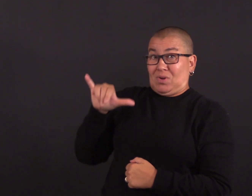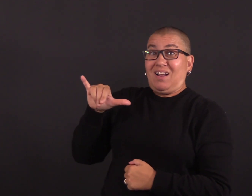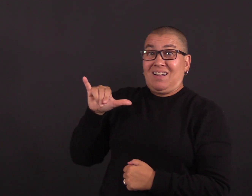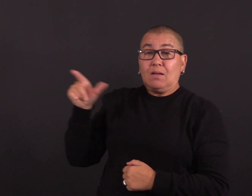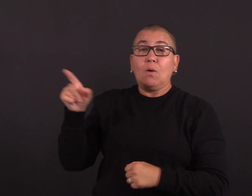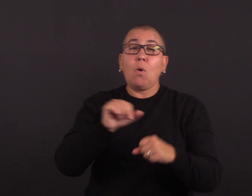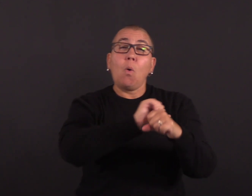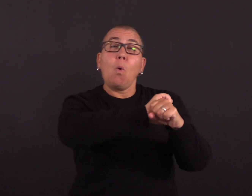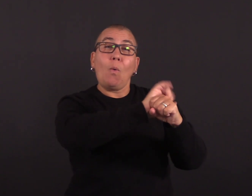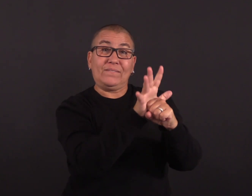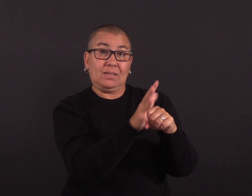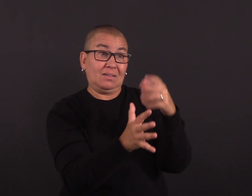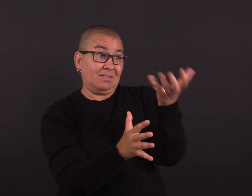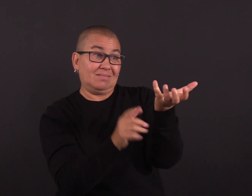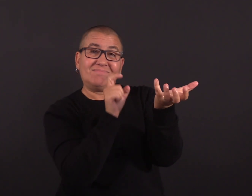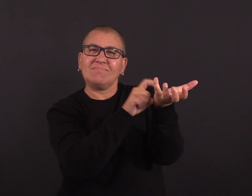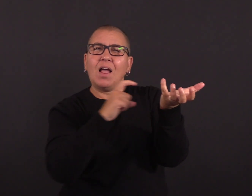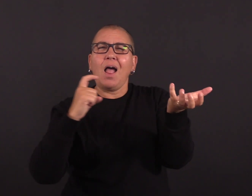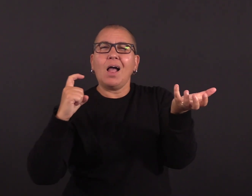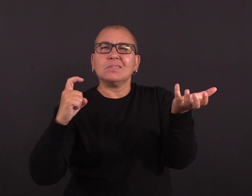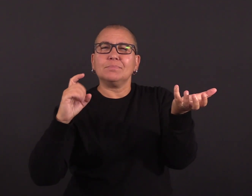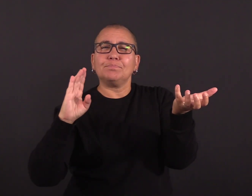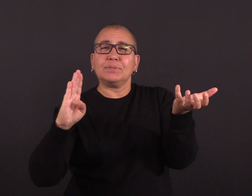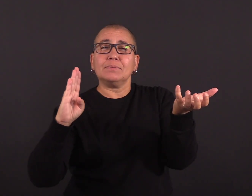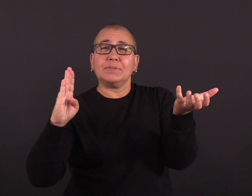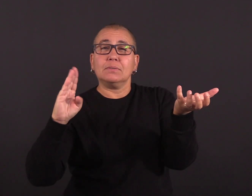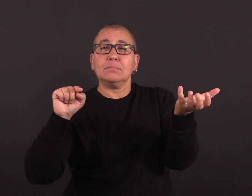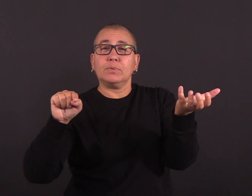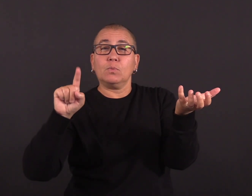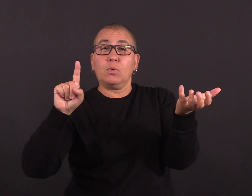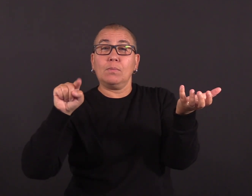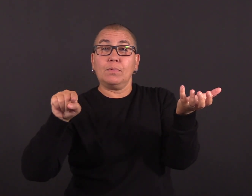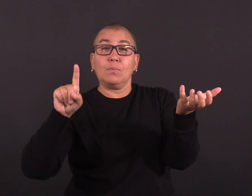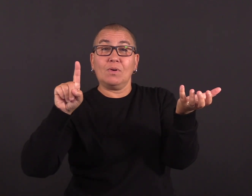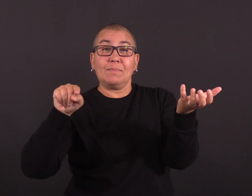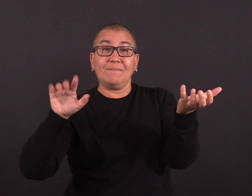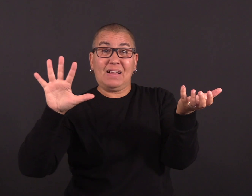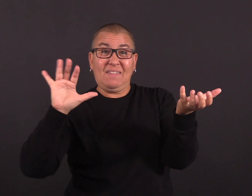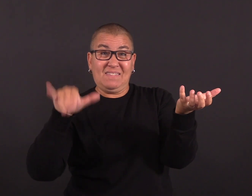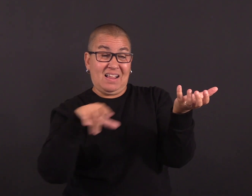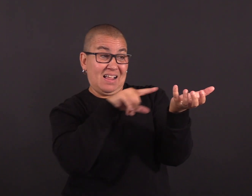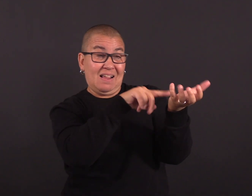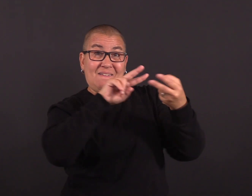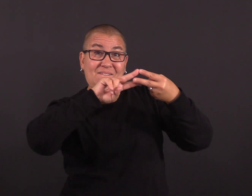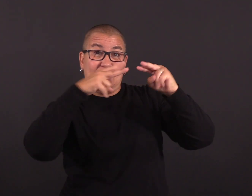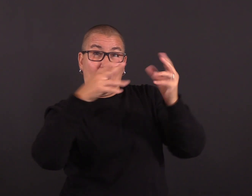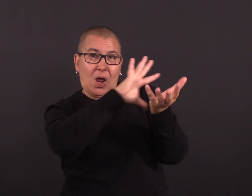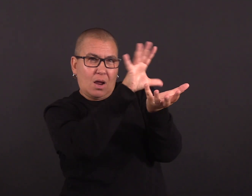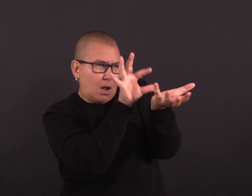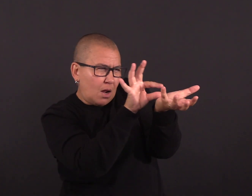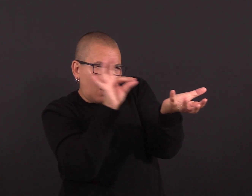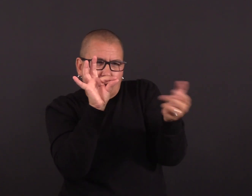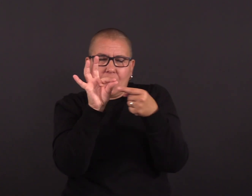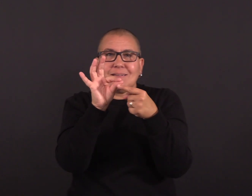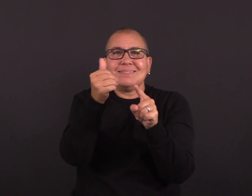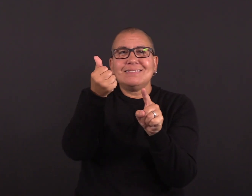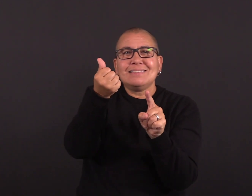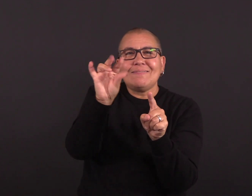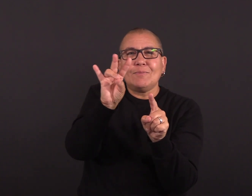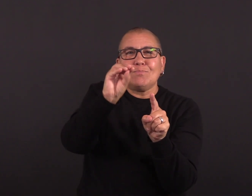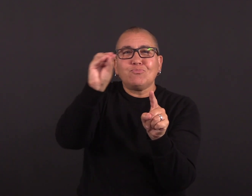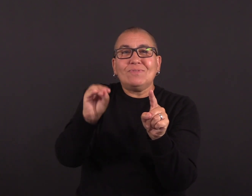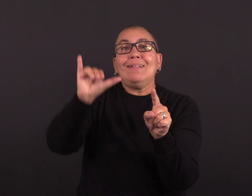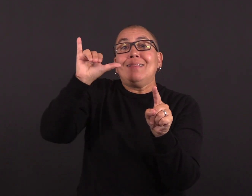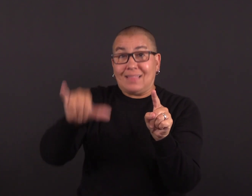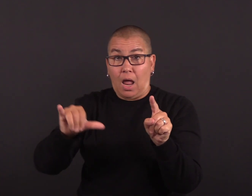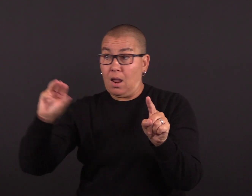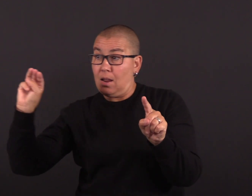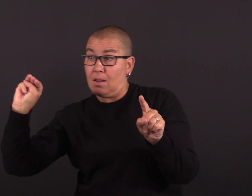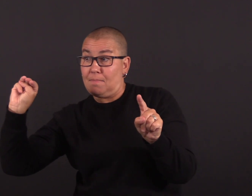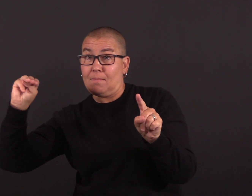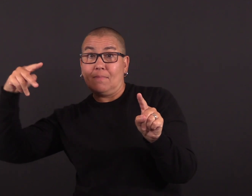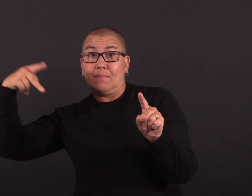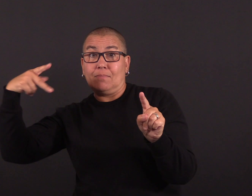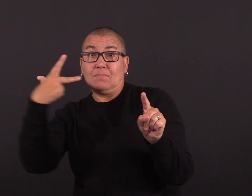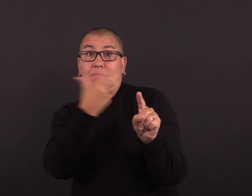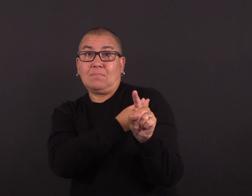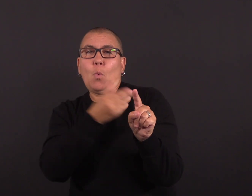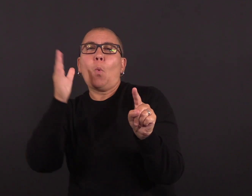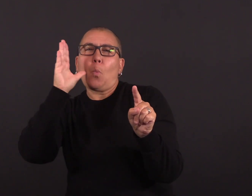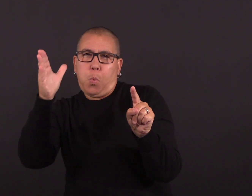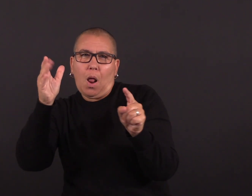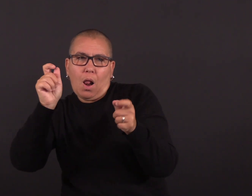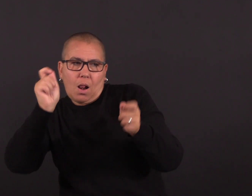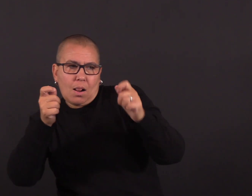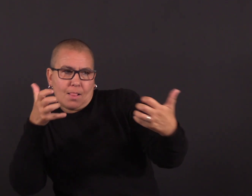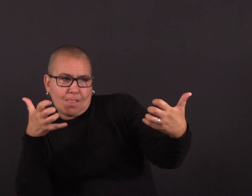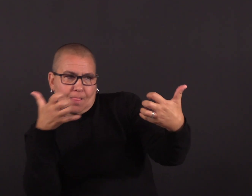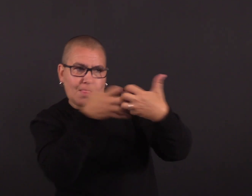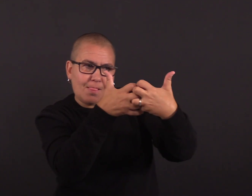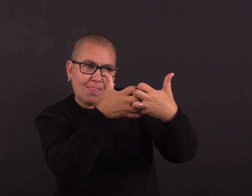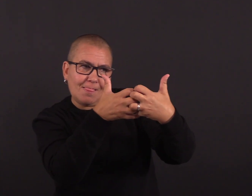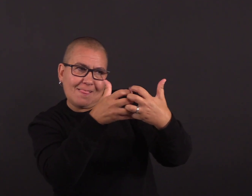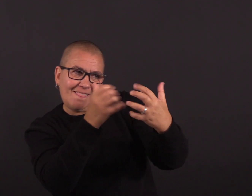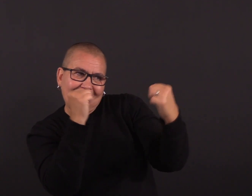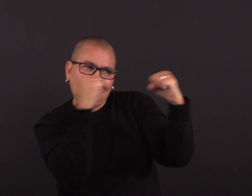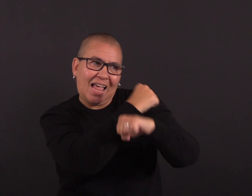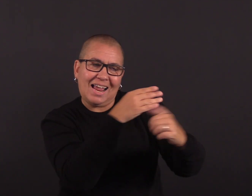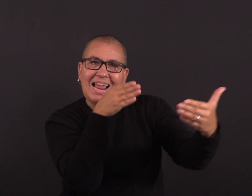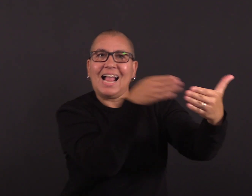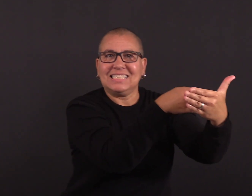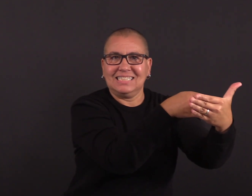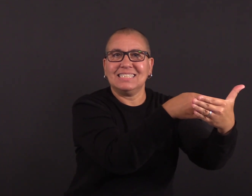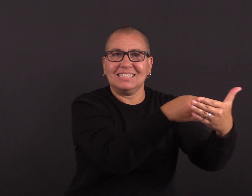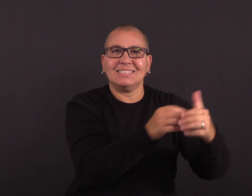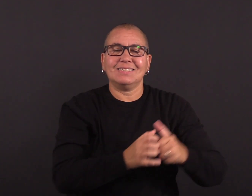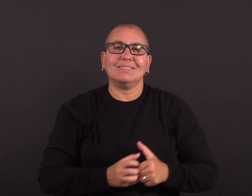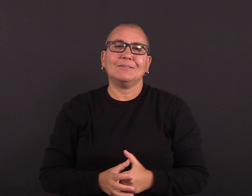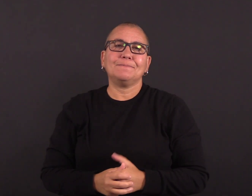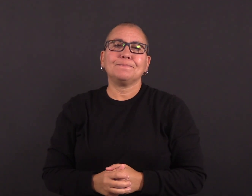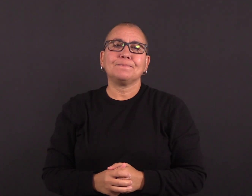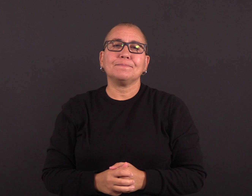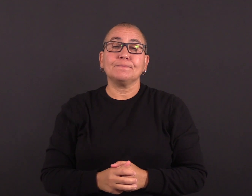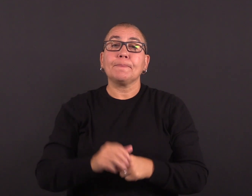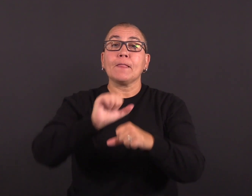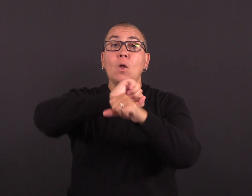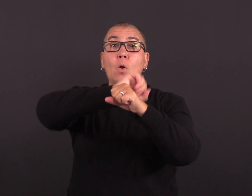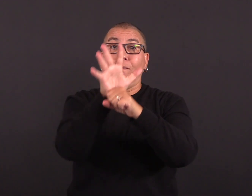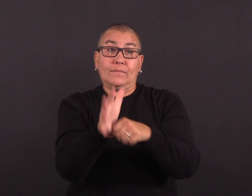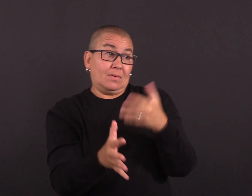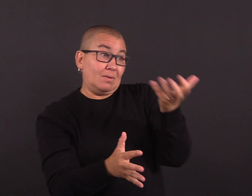in late July, according to state surveillance. Two other XBB variants have become more